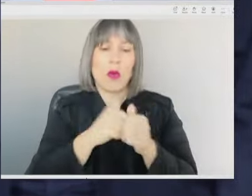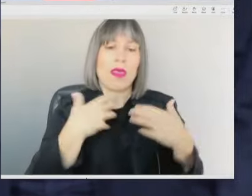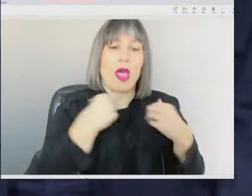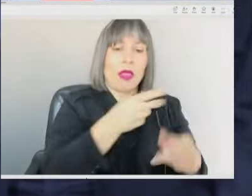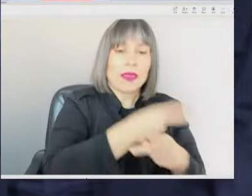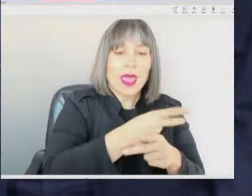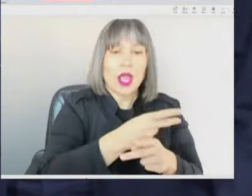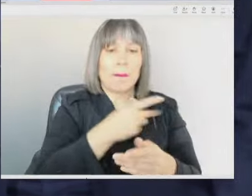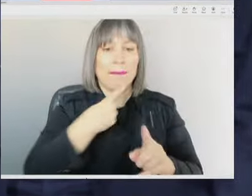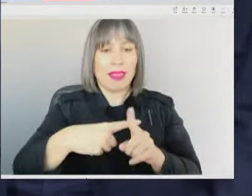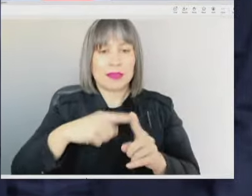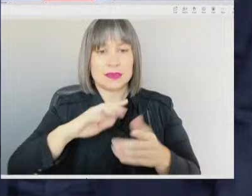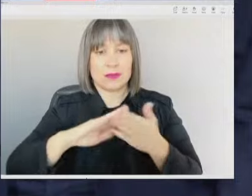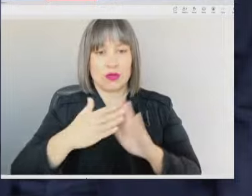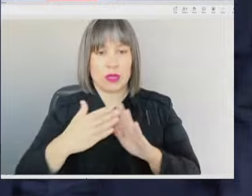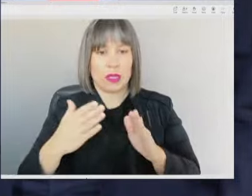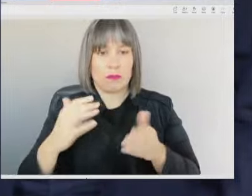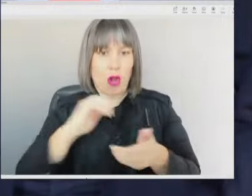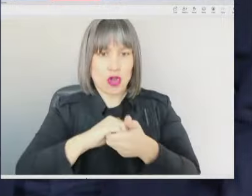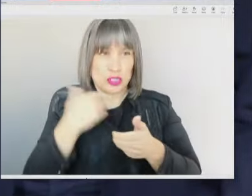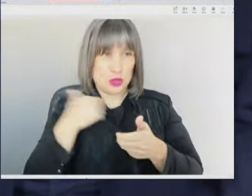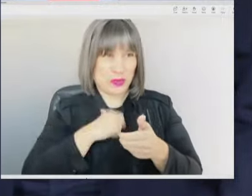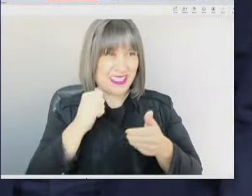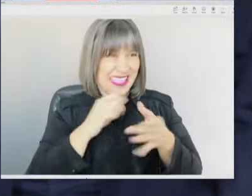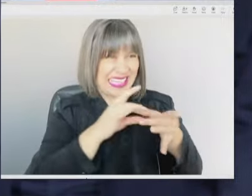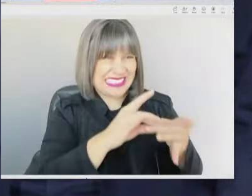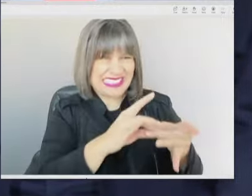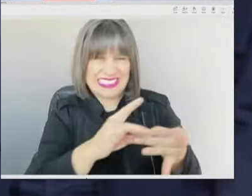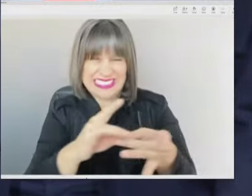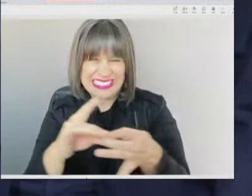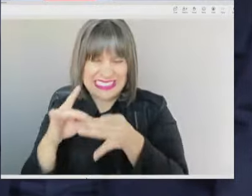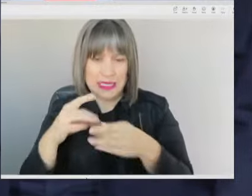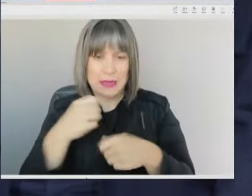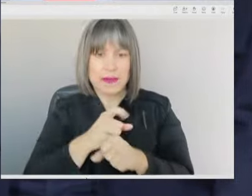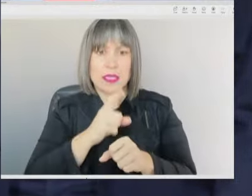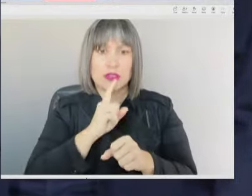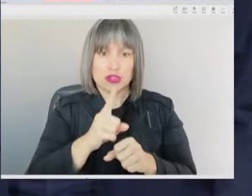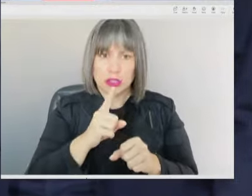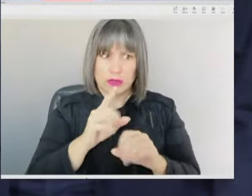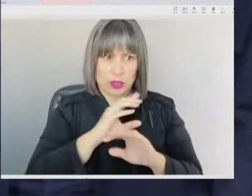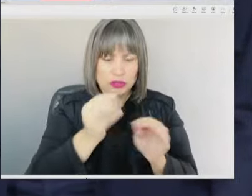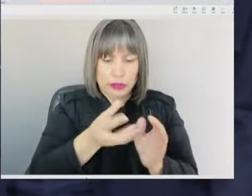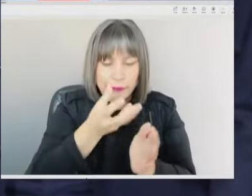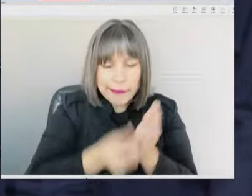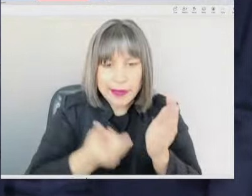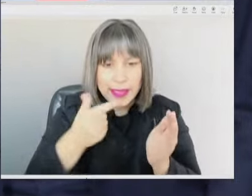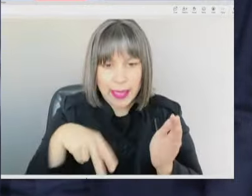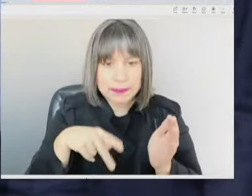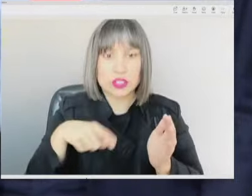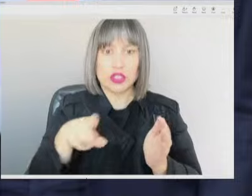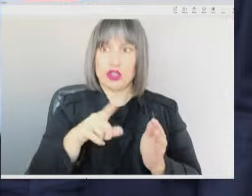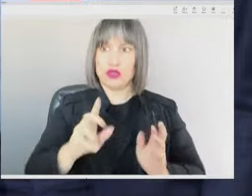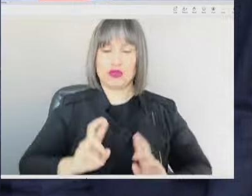can help close those gaps and make sure you're in that position to be able to work and volunteer.